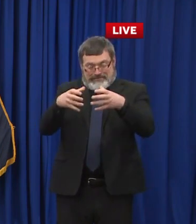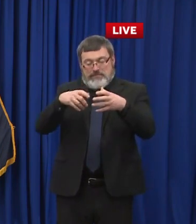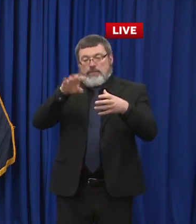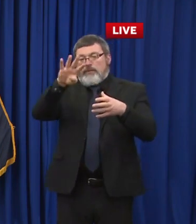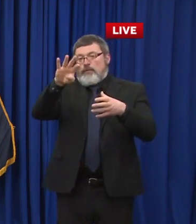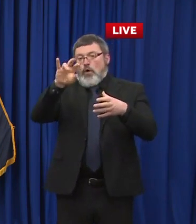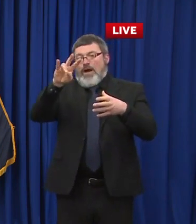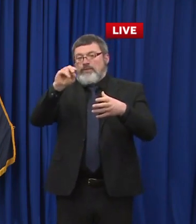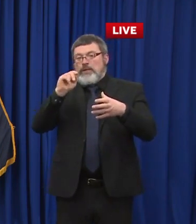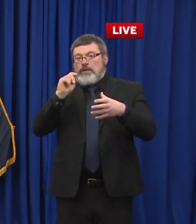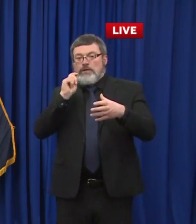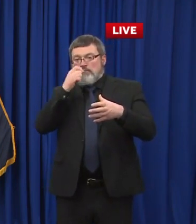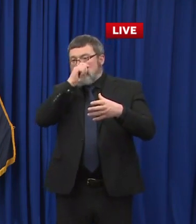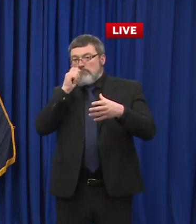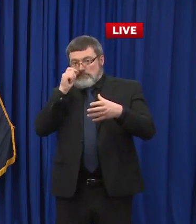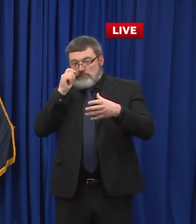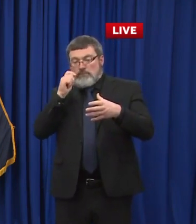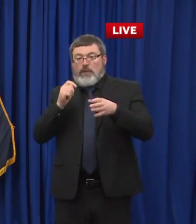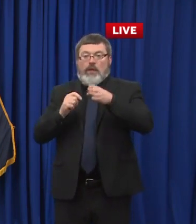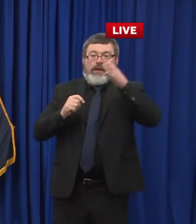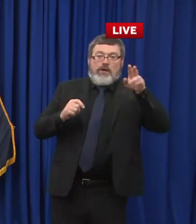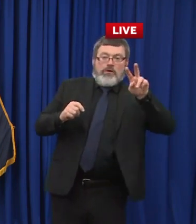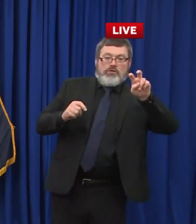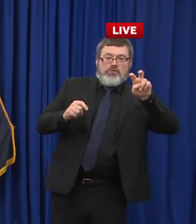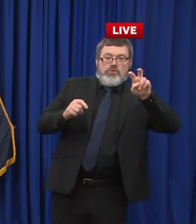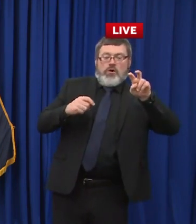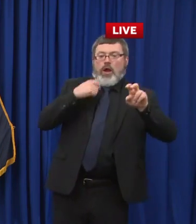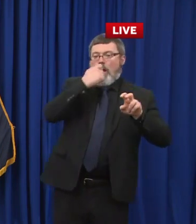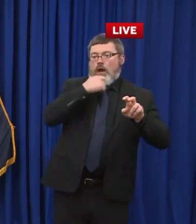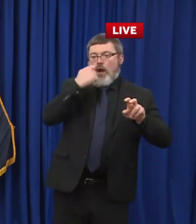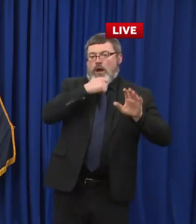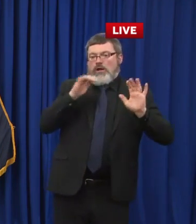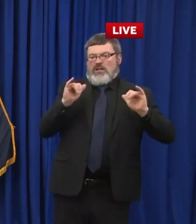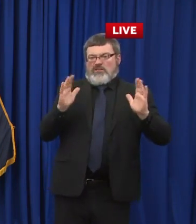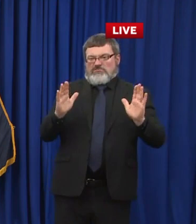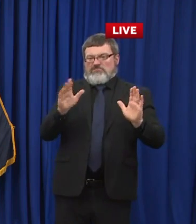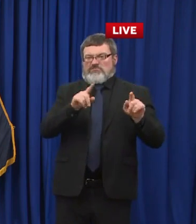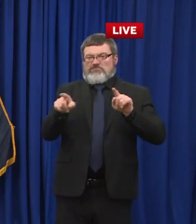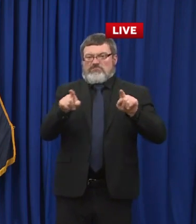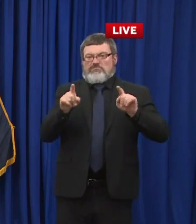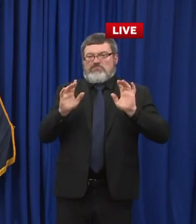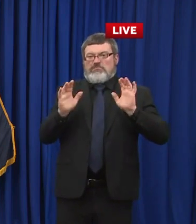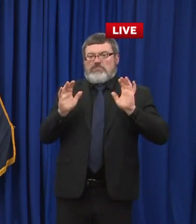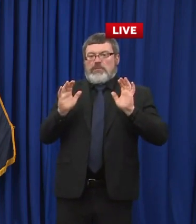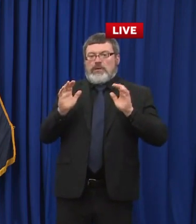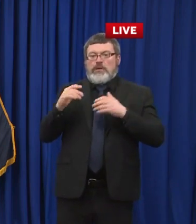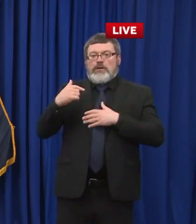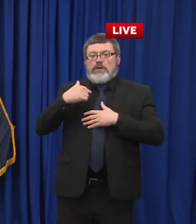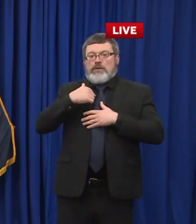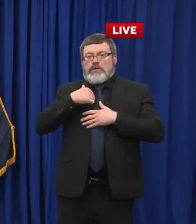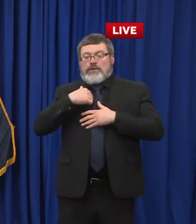470 OF THESE A CONFIRMED BY PCR AND 155 THROUGH ANTIGEN TESTING.